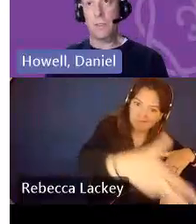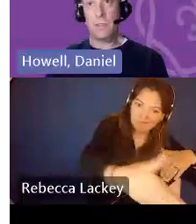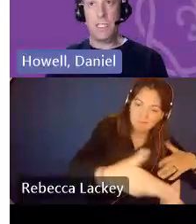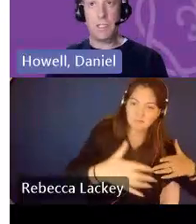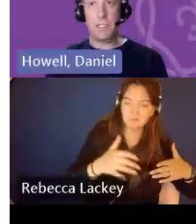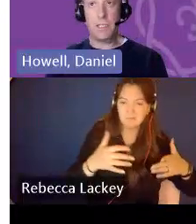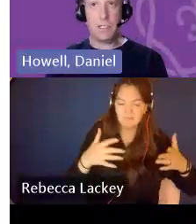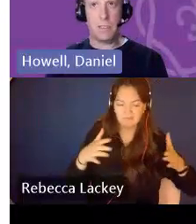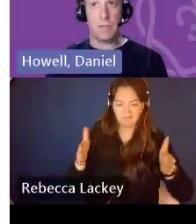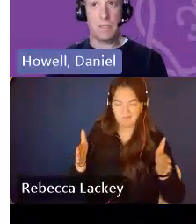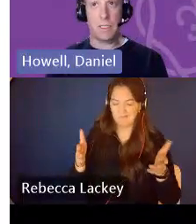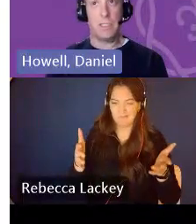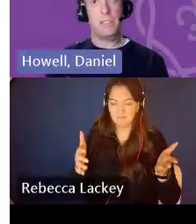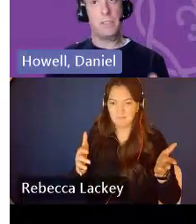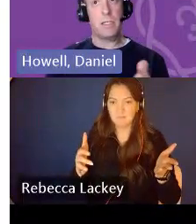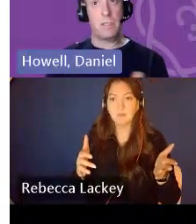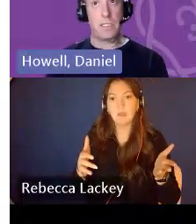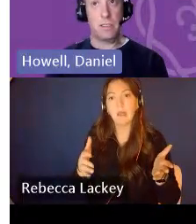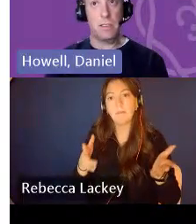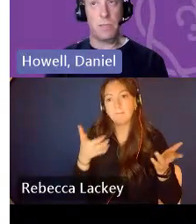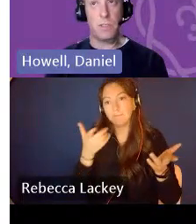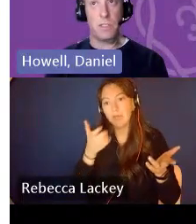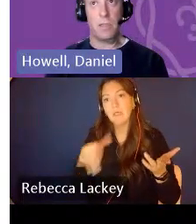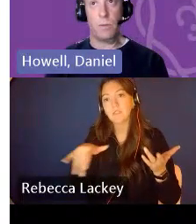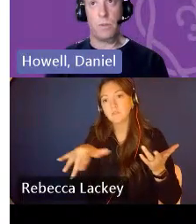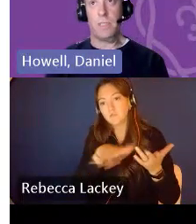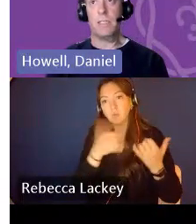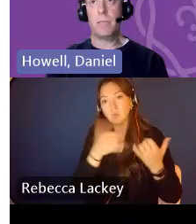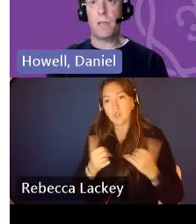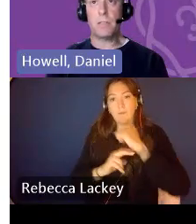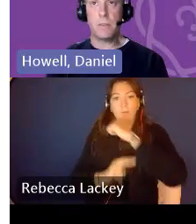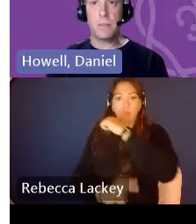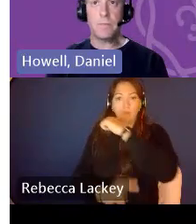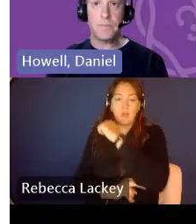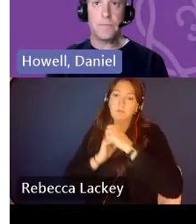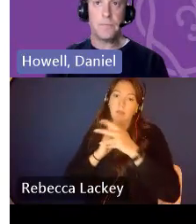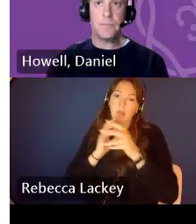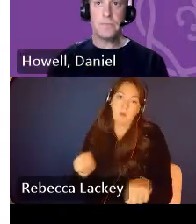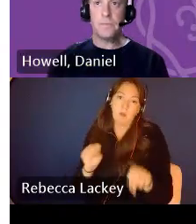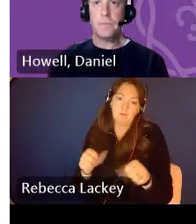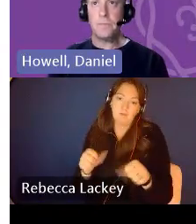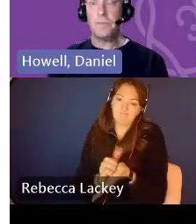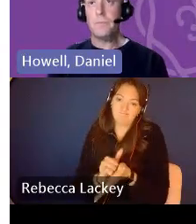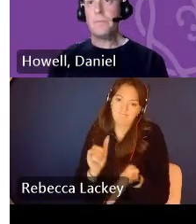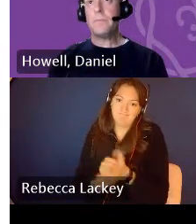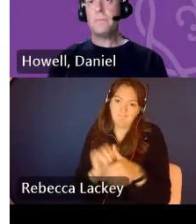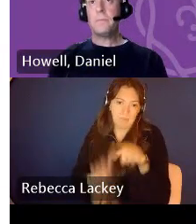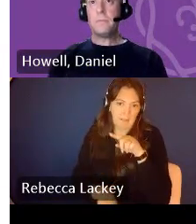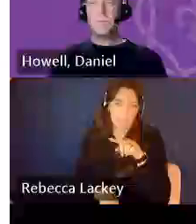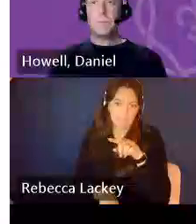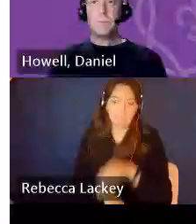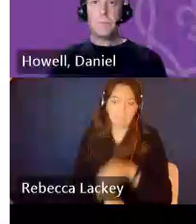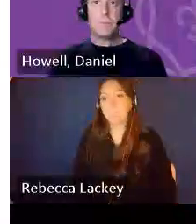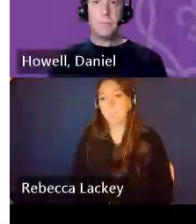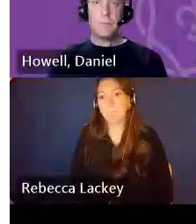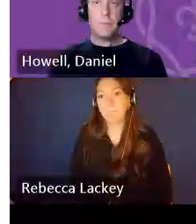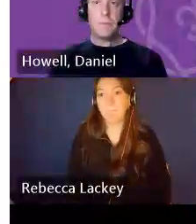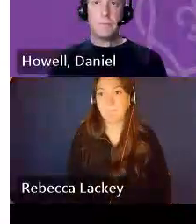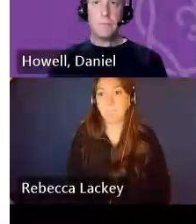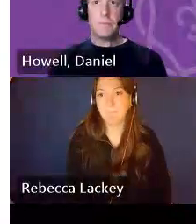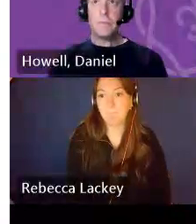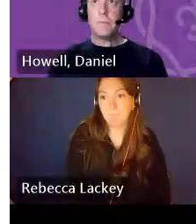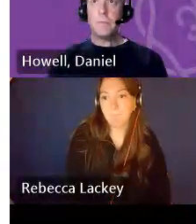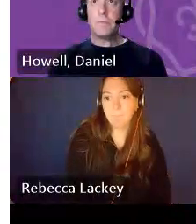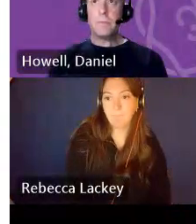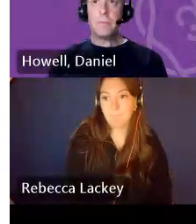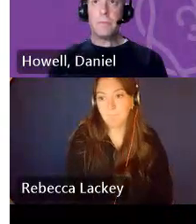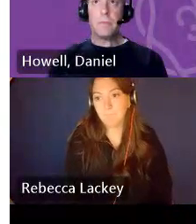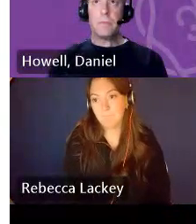So it's mainly a question of the condition of the existing bridge. That wouldn't make that possible.